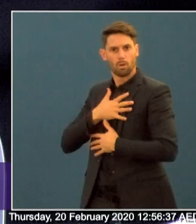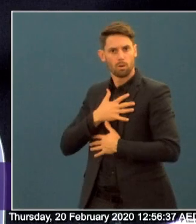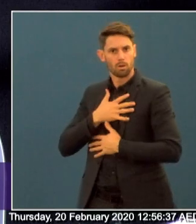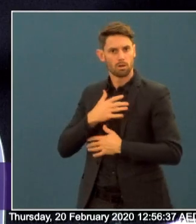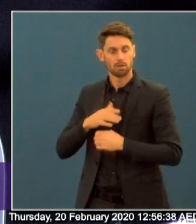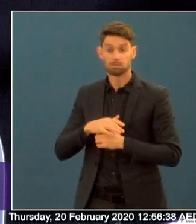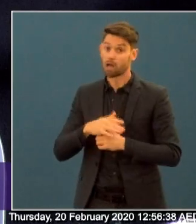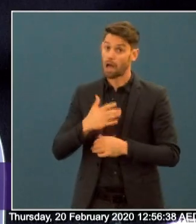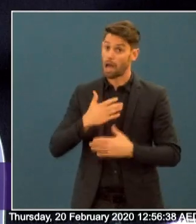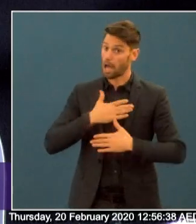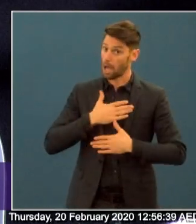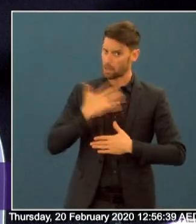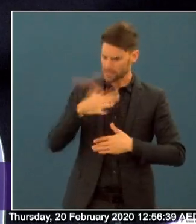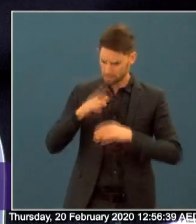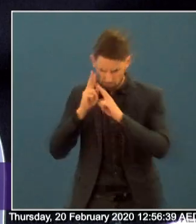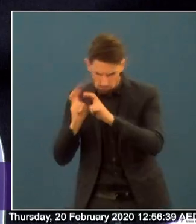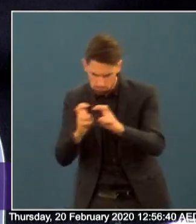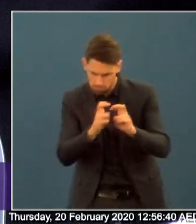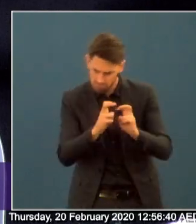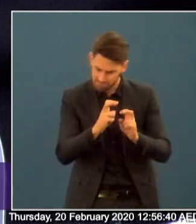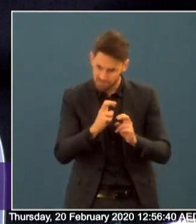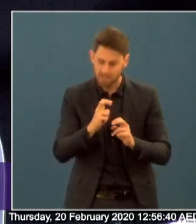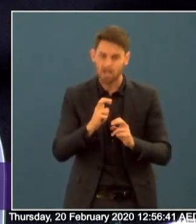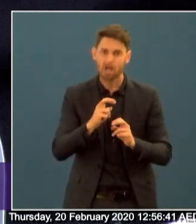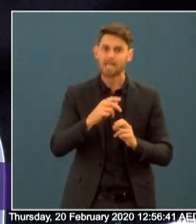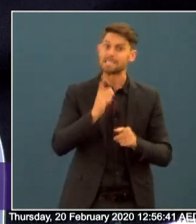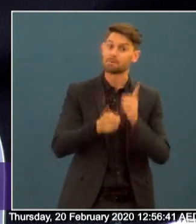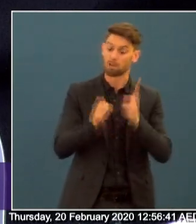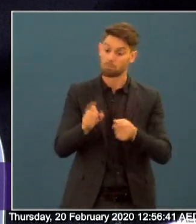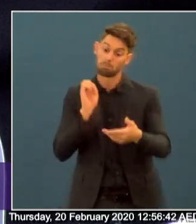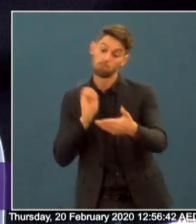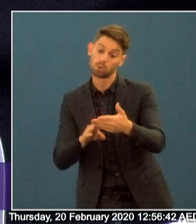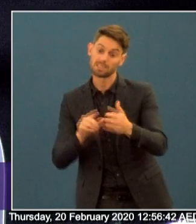In fact, I manually recoded all of the causes of death, to ensure that